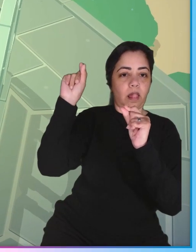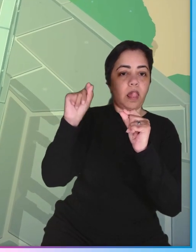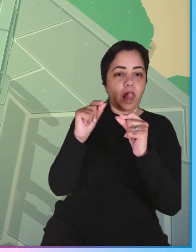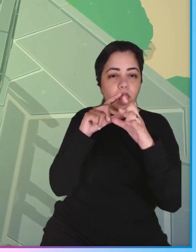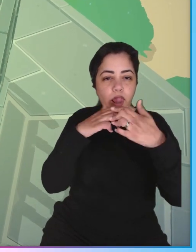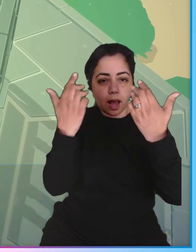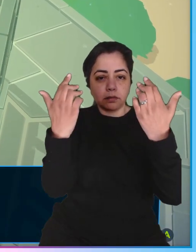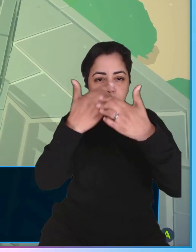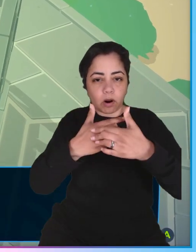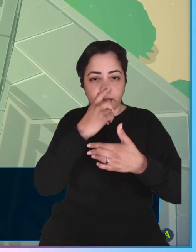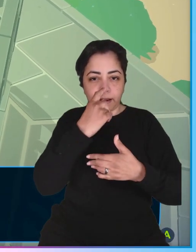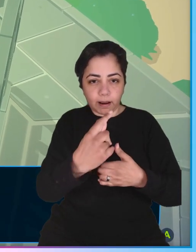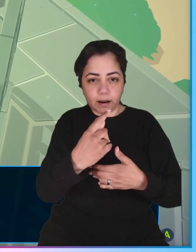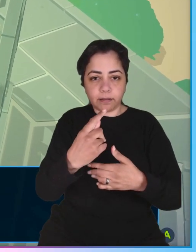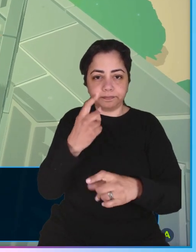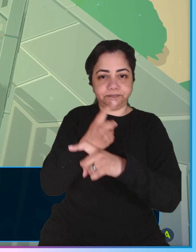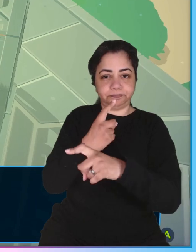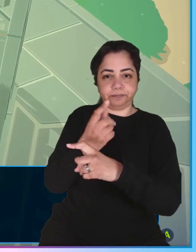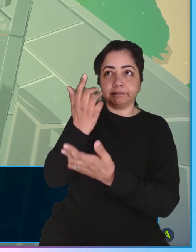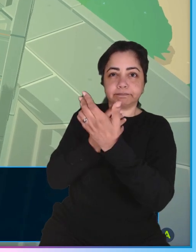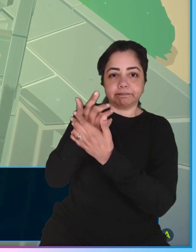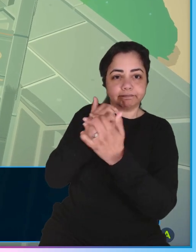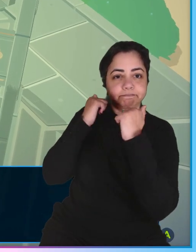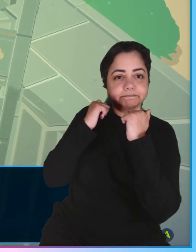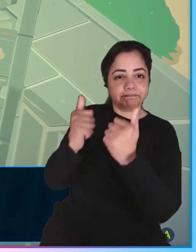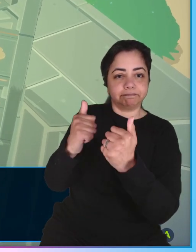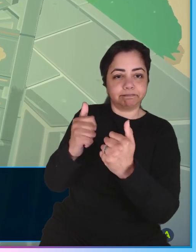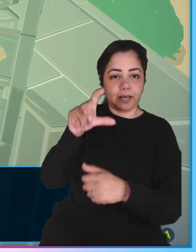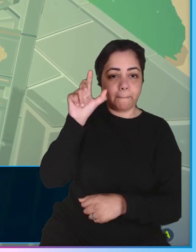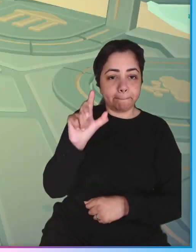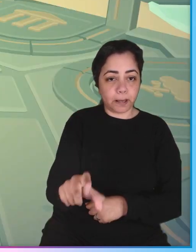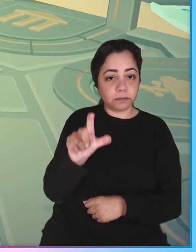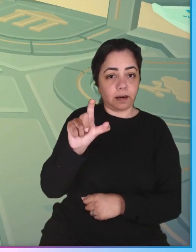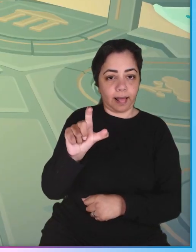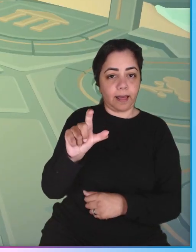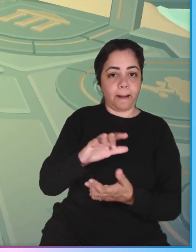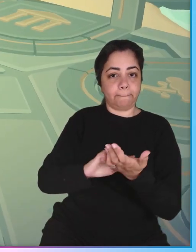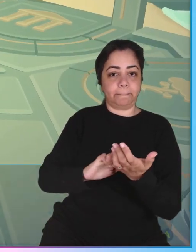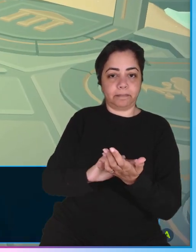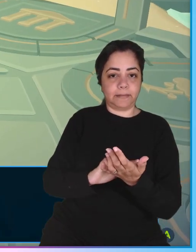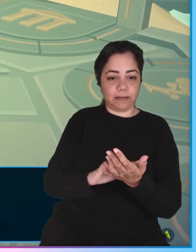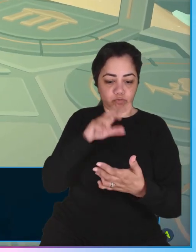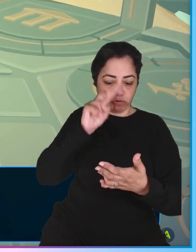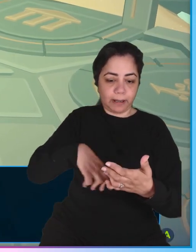The dialogue can be customised even further by having the text scroll or by having it show up all at once.